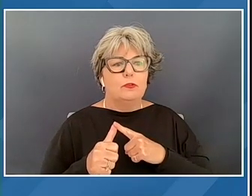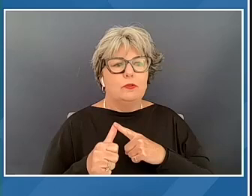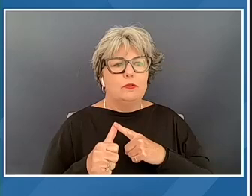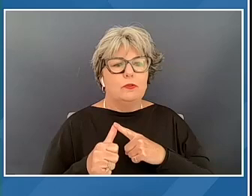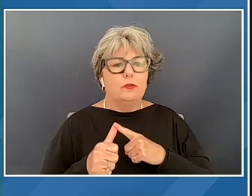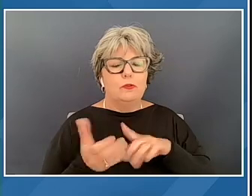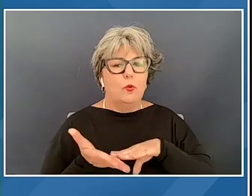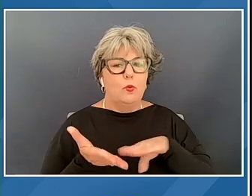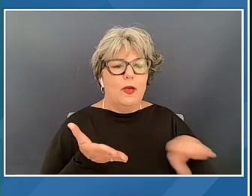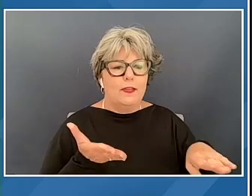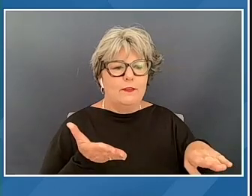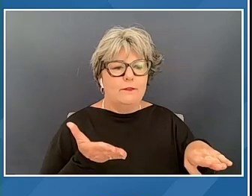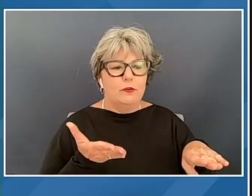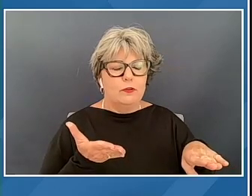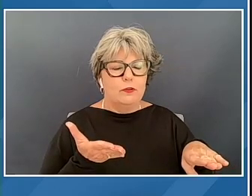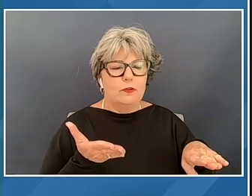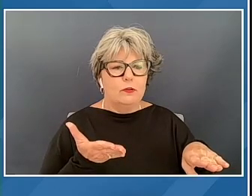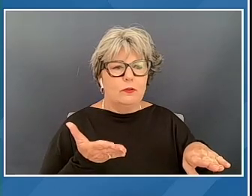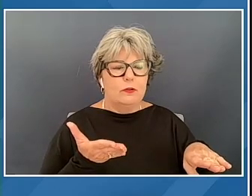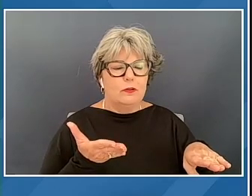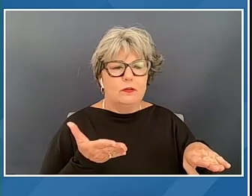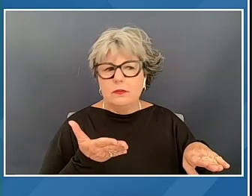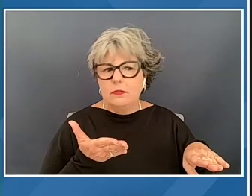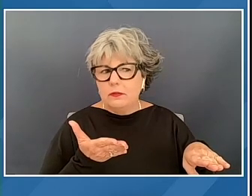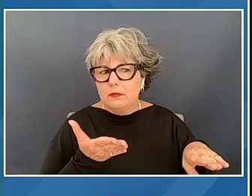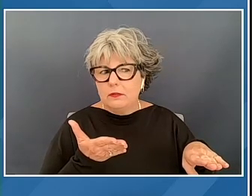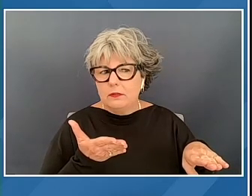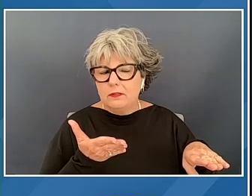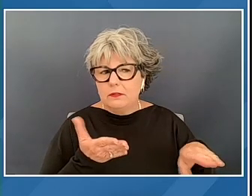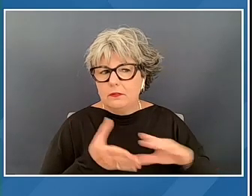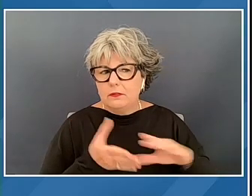it stands as far as the different income